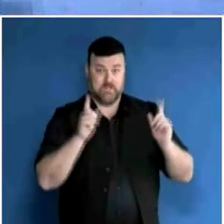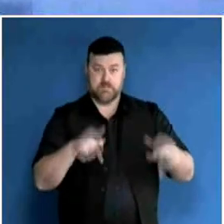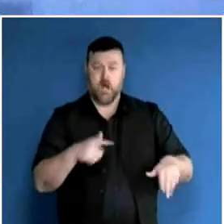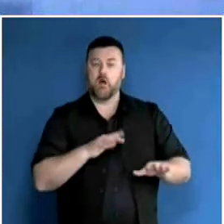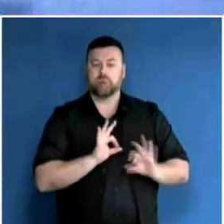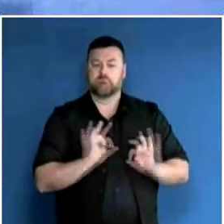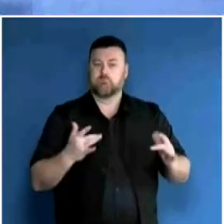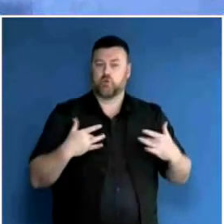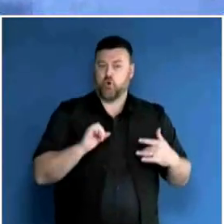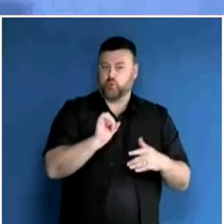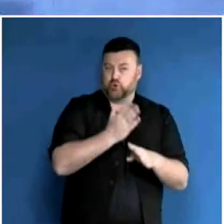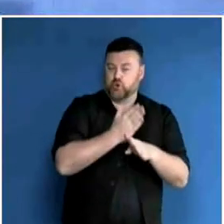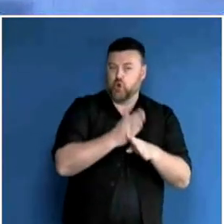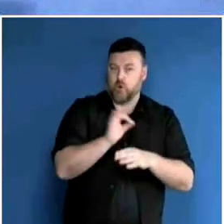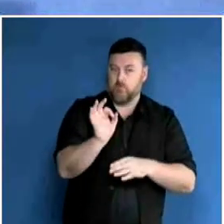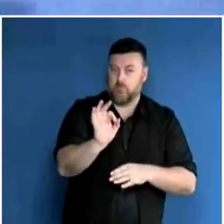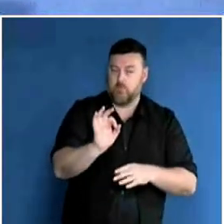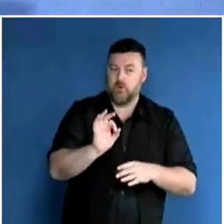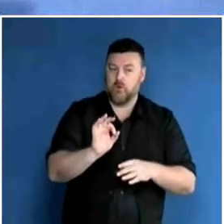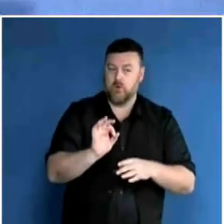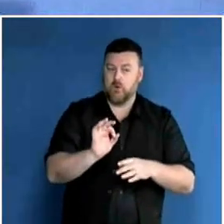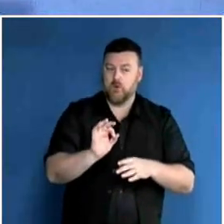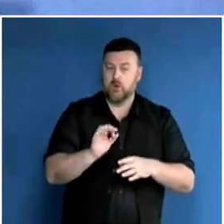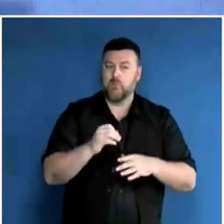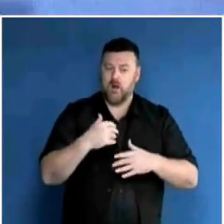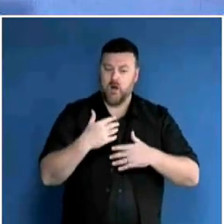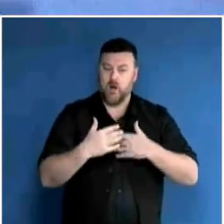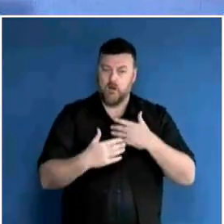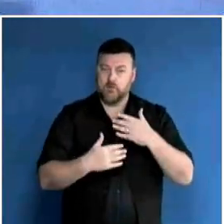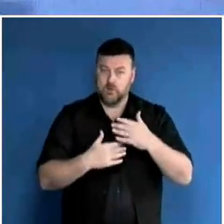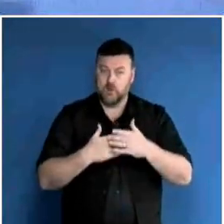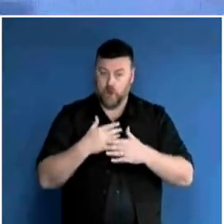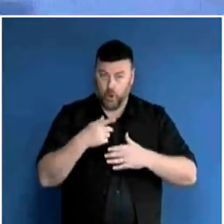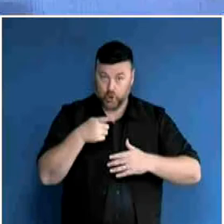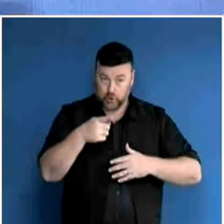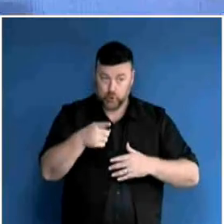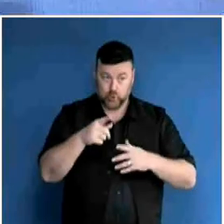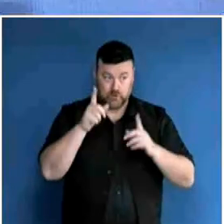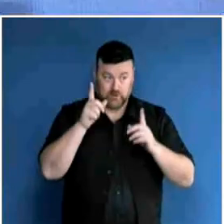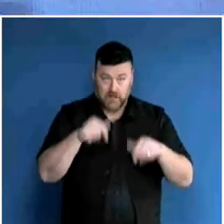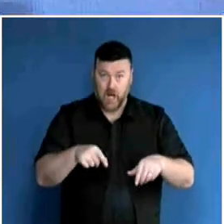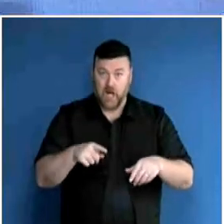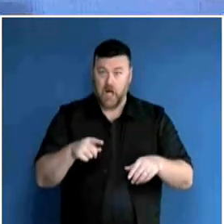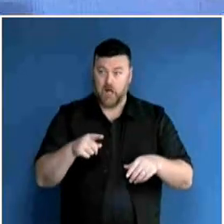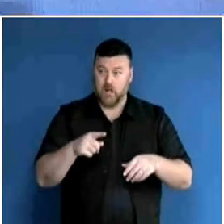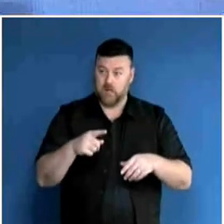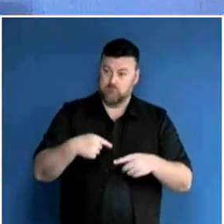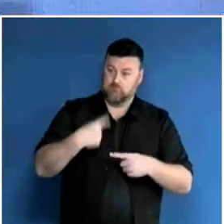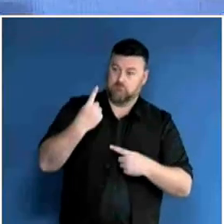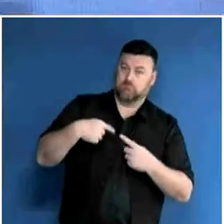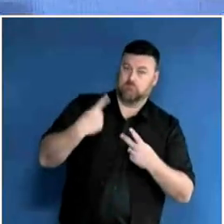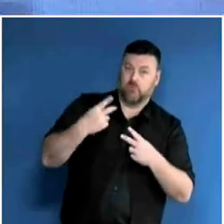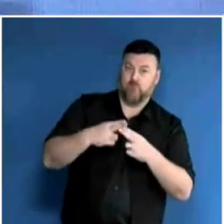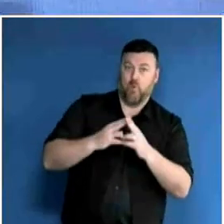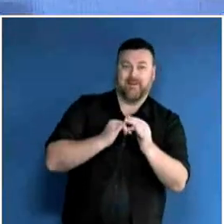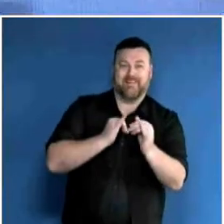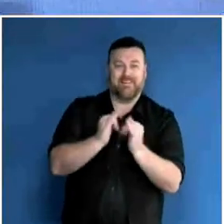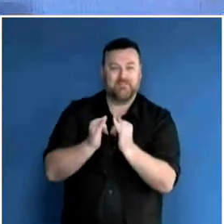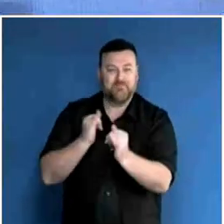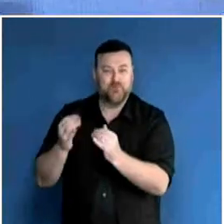started doing casual interviews with potential BusyBeans participants, and those